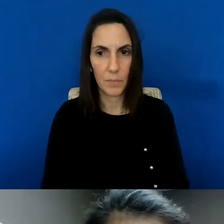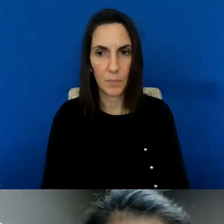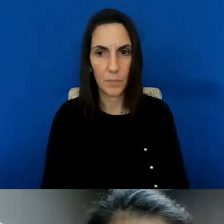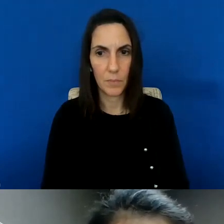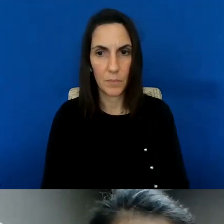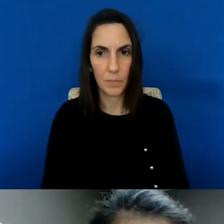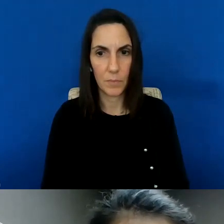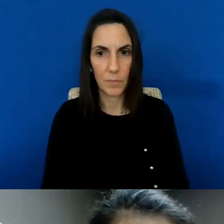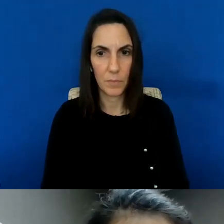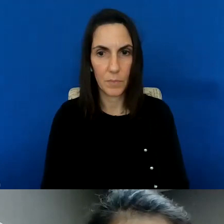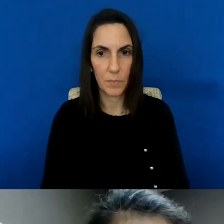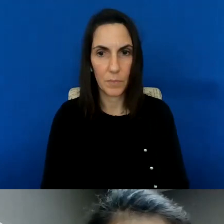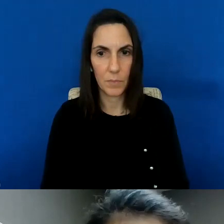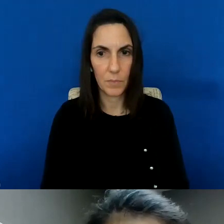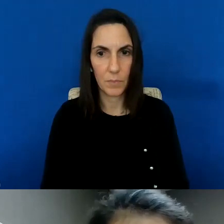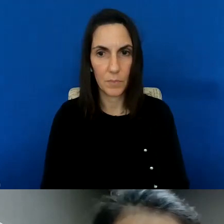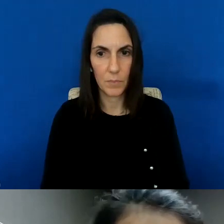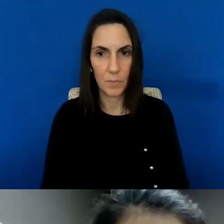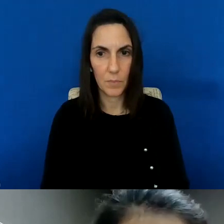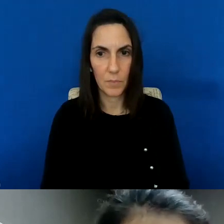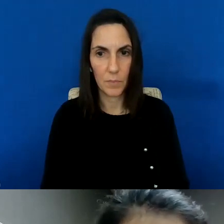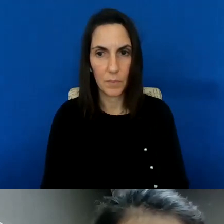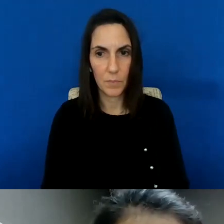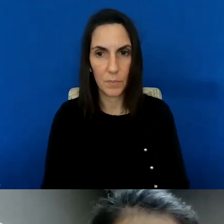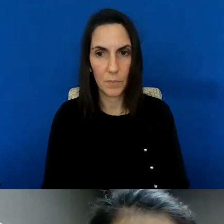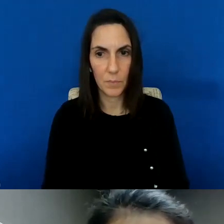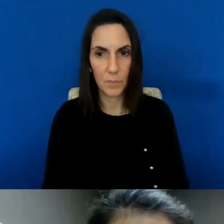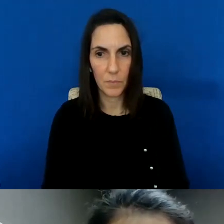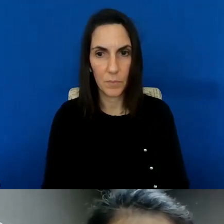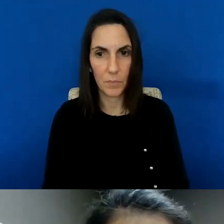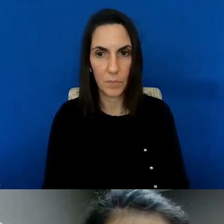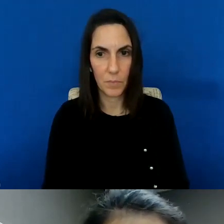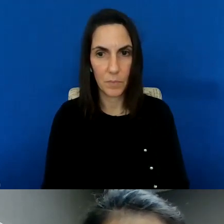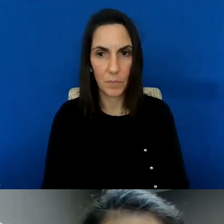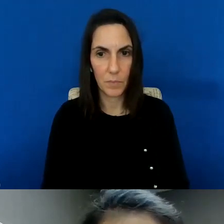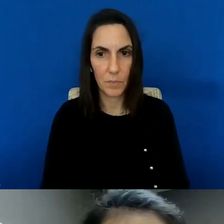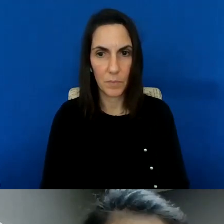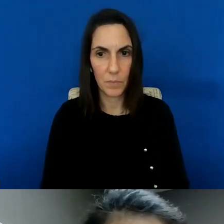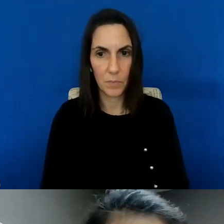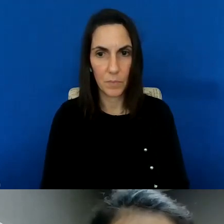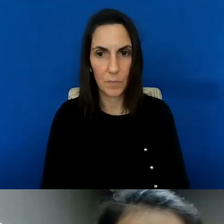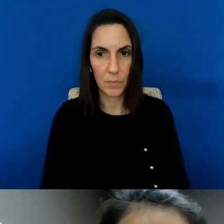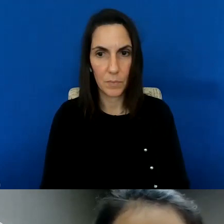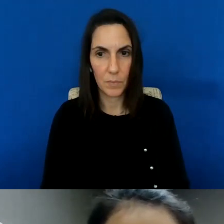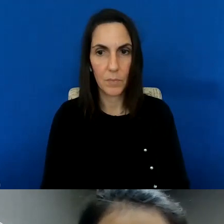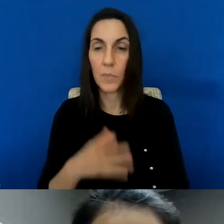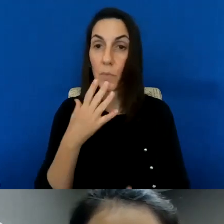11:04:46 Moment of tennis. Hey? 11:04:50 Good morning. My name is Marion Helica.